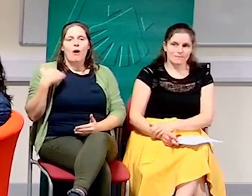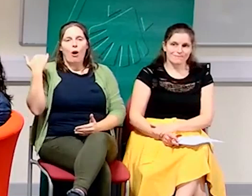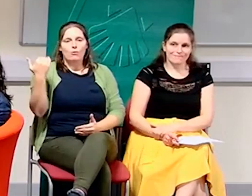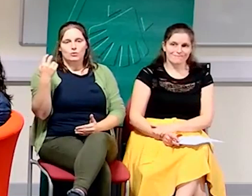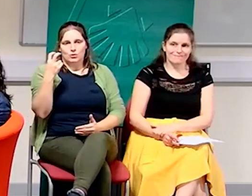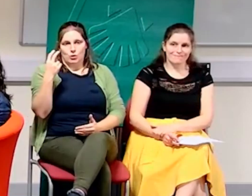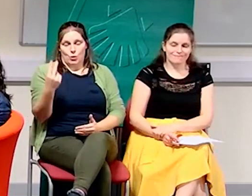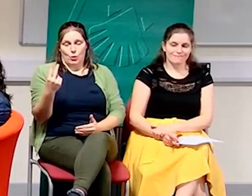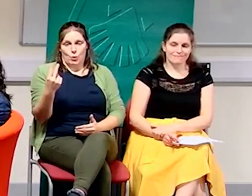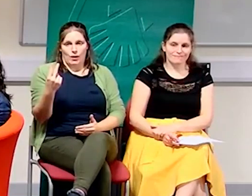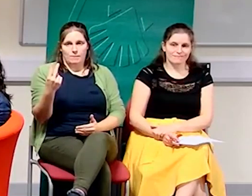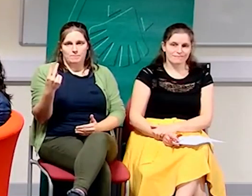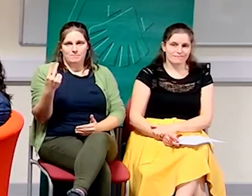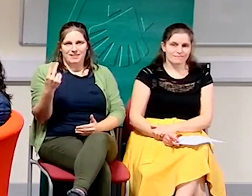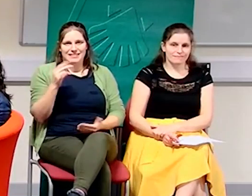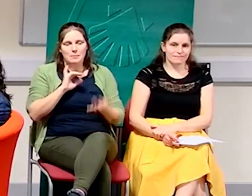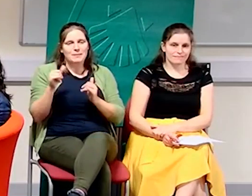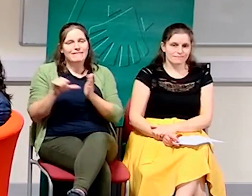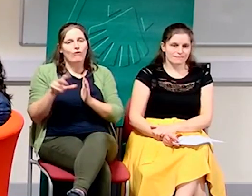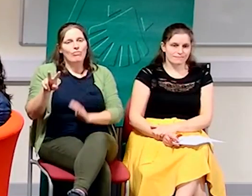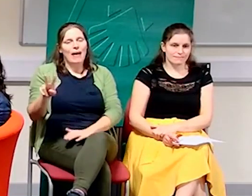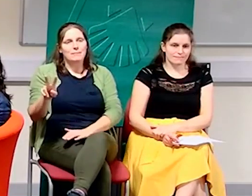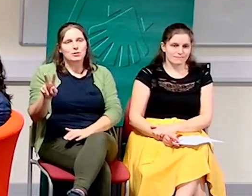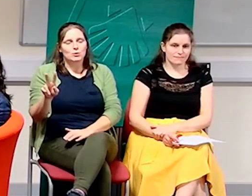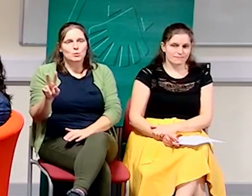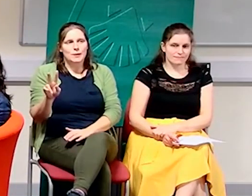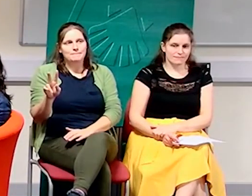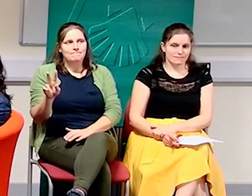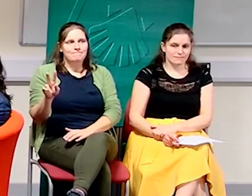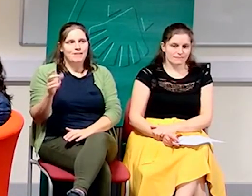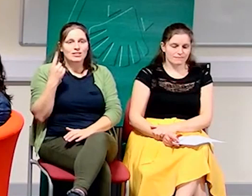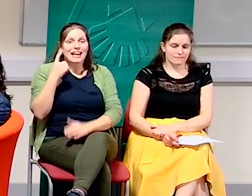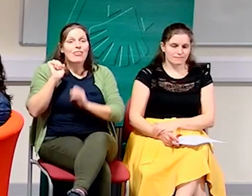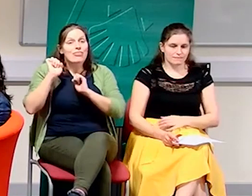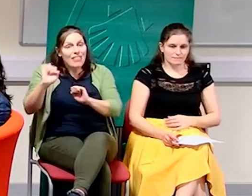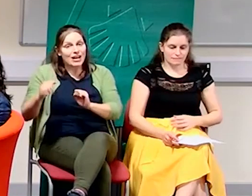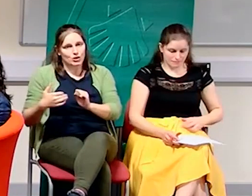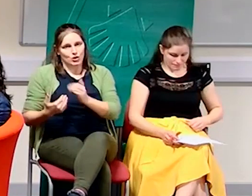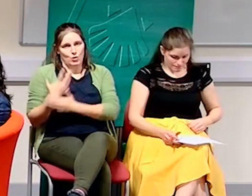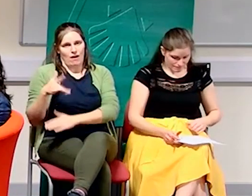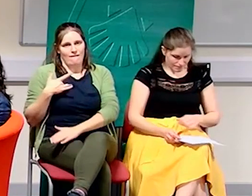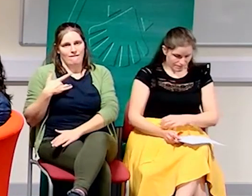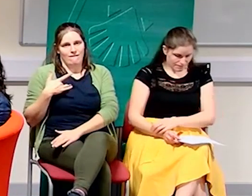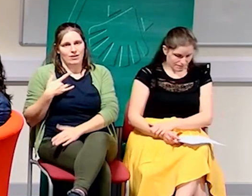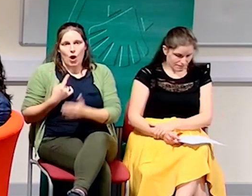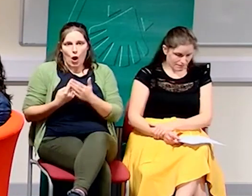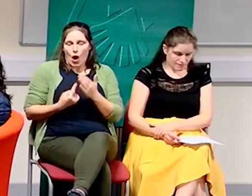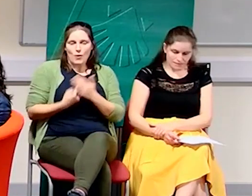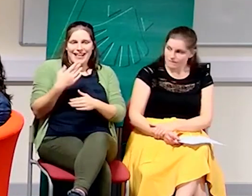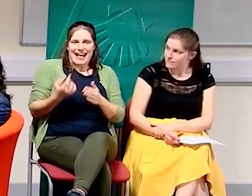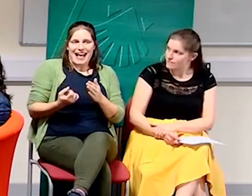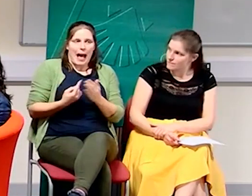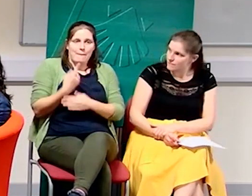um to sometimes navigate their new life because it wasn't just wasn't it wasn't the disability